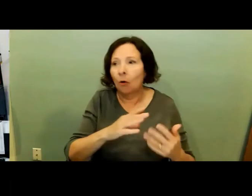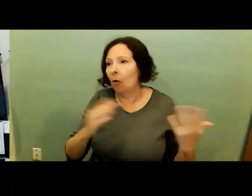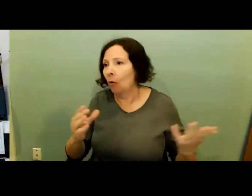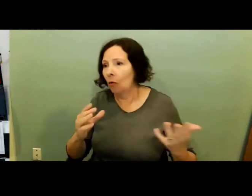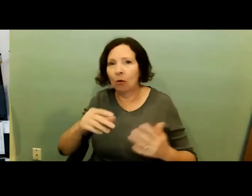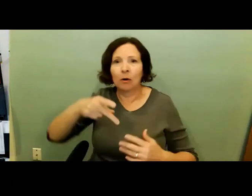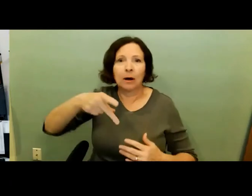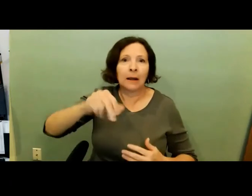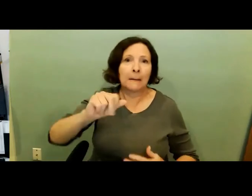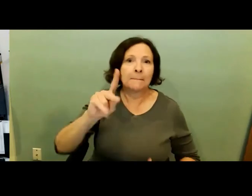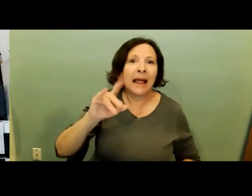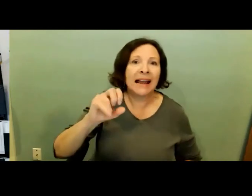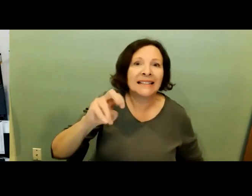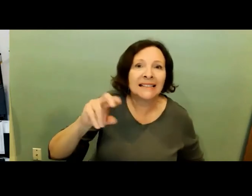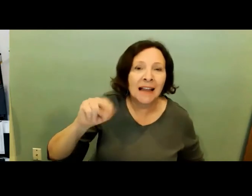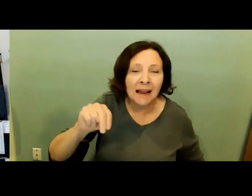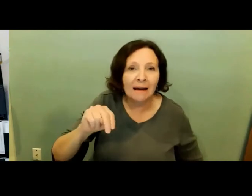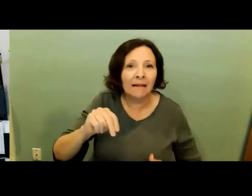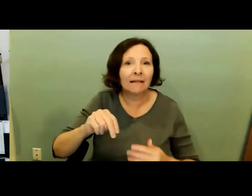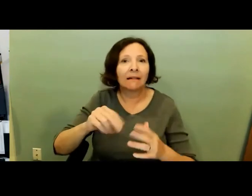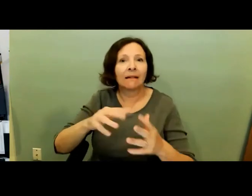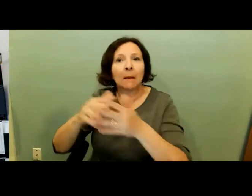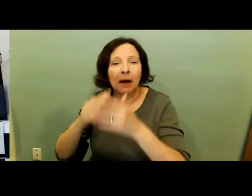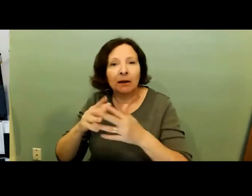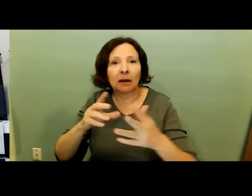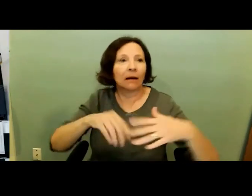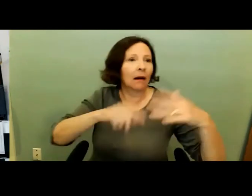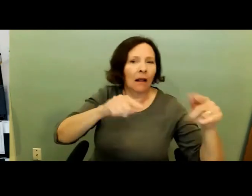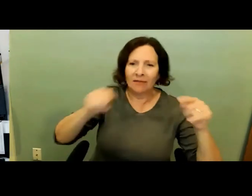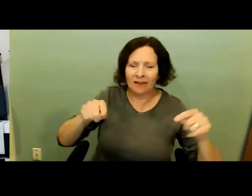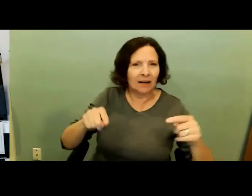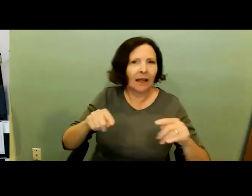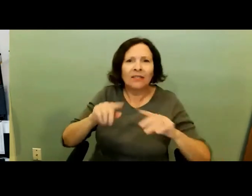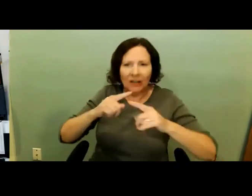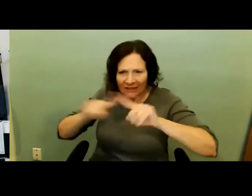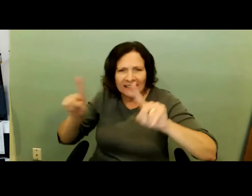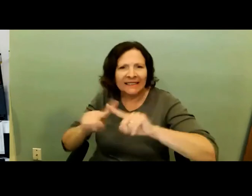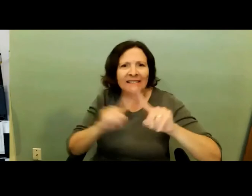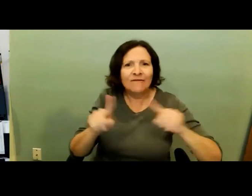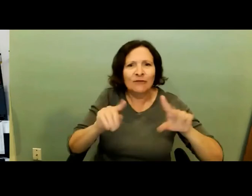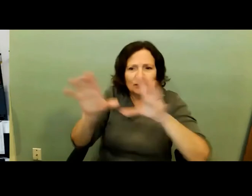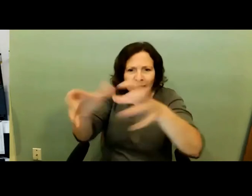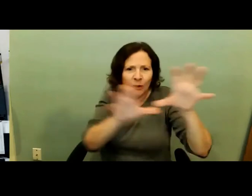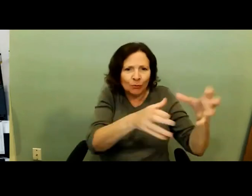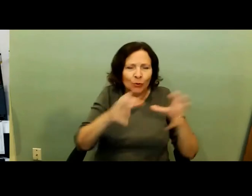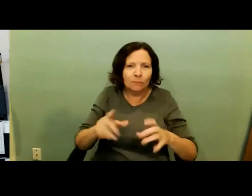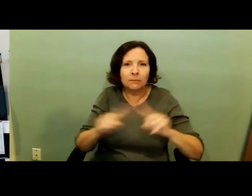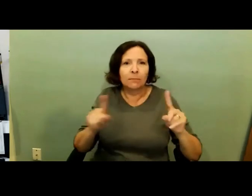in Africa, African-American male undergraduates -- – I think that being Black at this university,